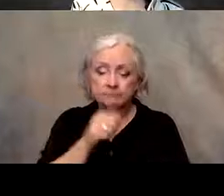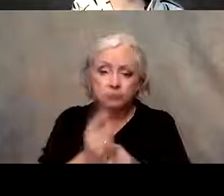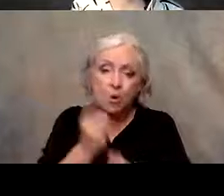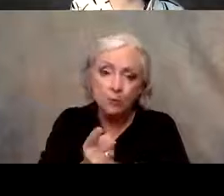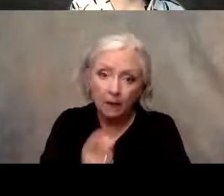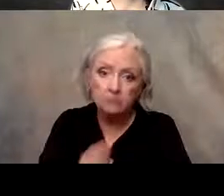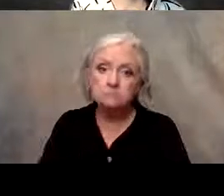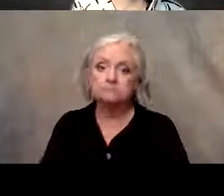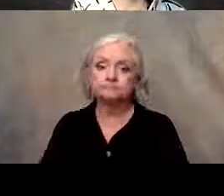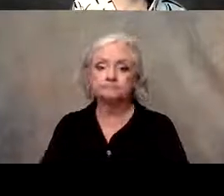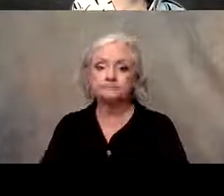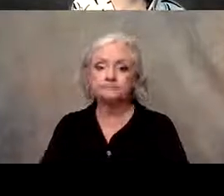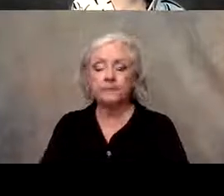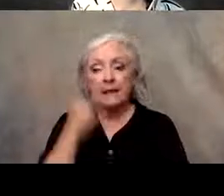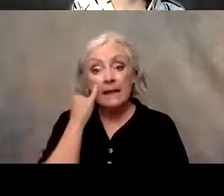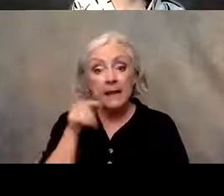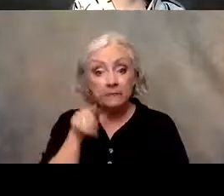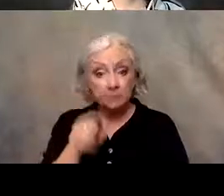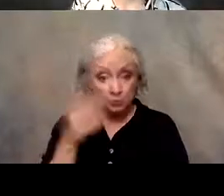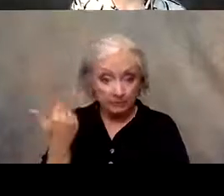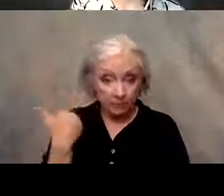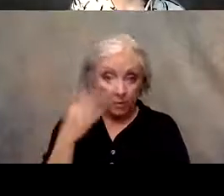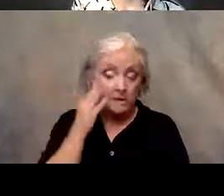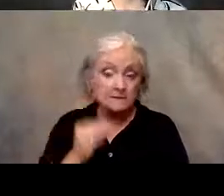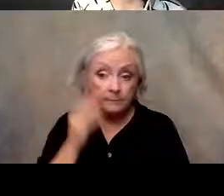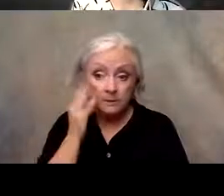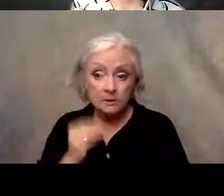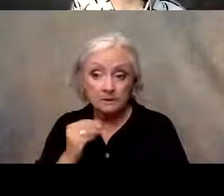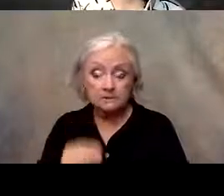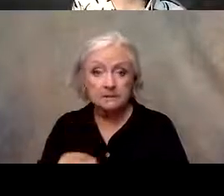Now, if you have ever had an experience of listening to a movie